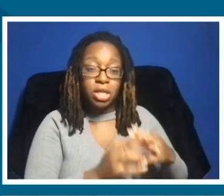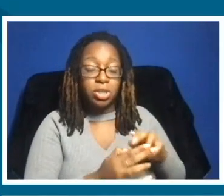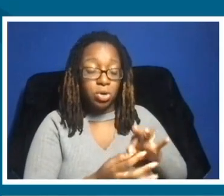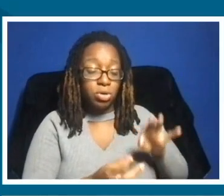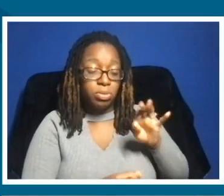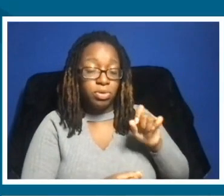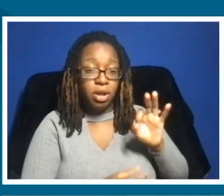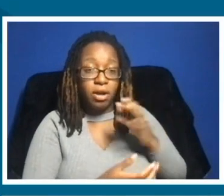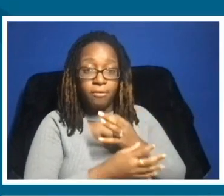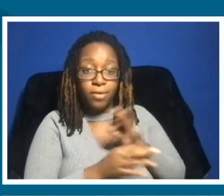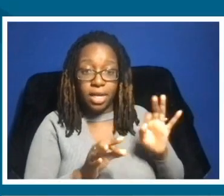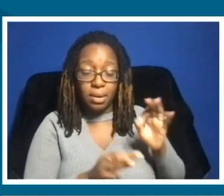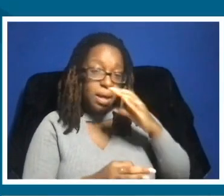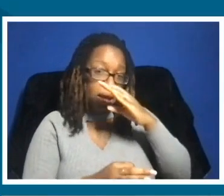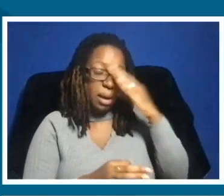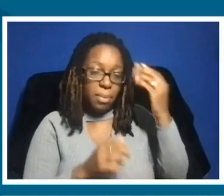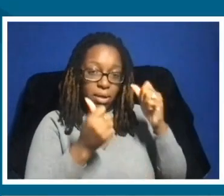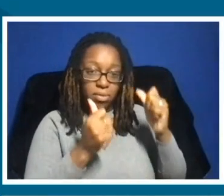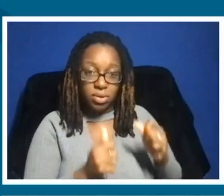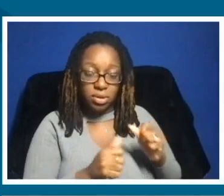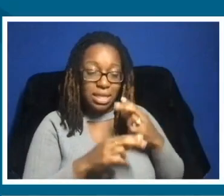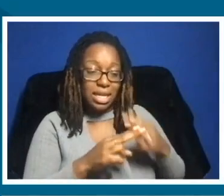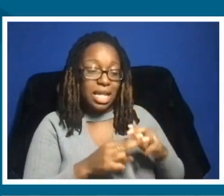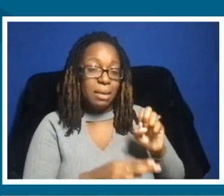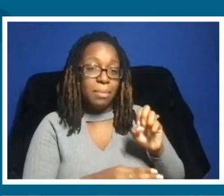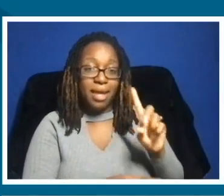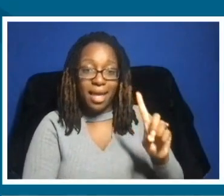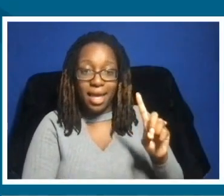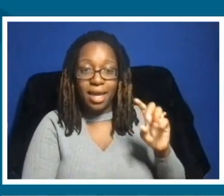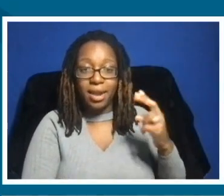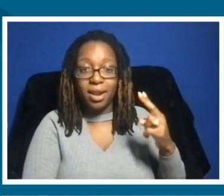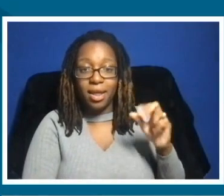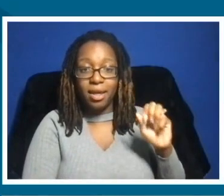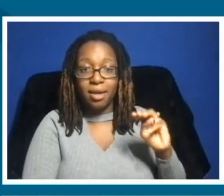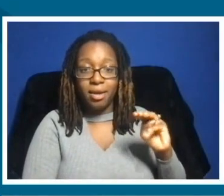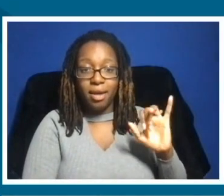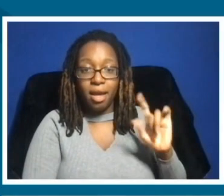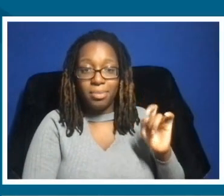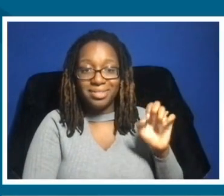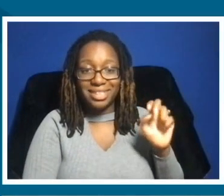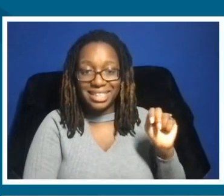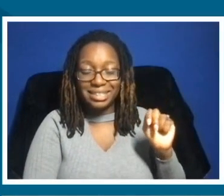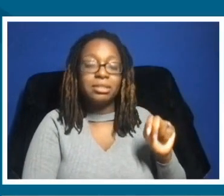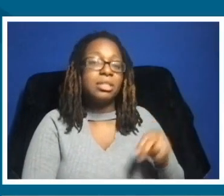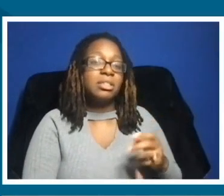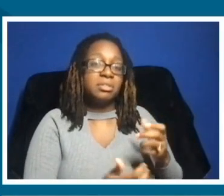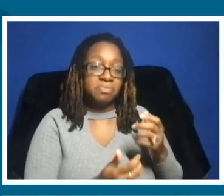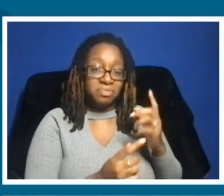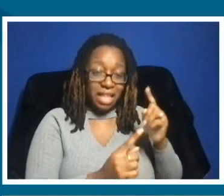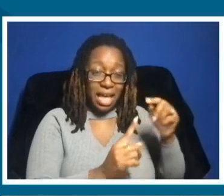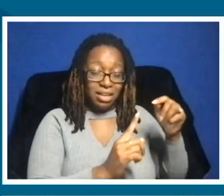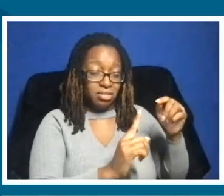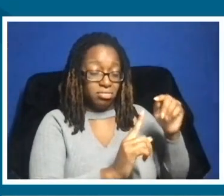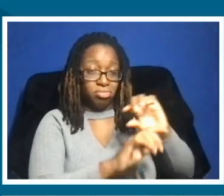sculptor named ed hamilton and all around the sculpture the sculpture